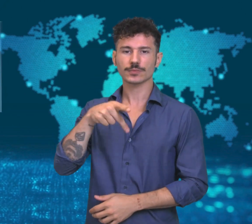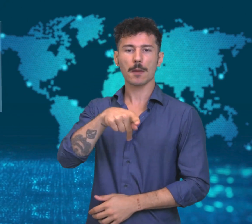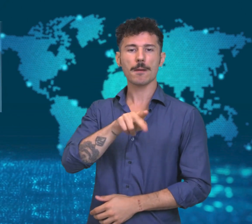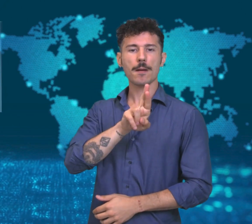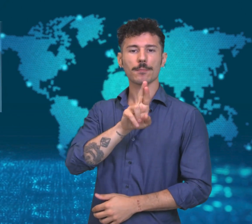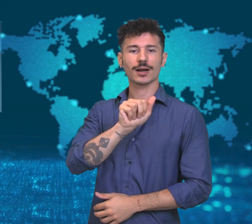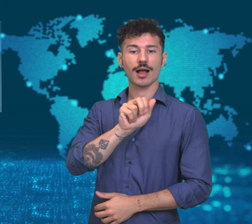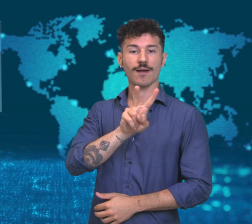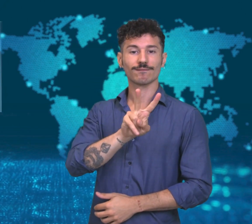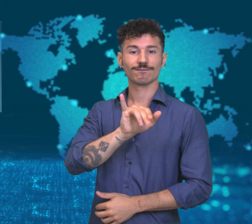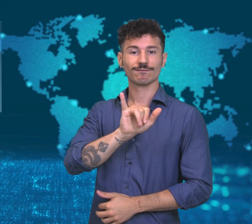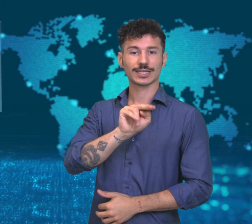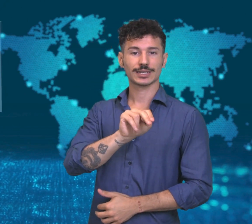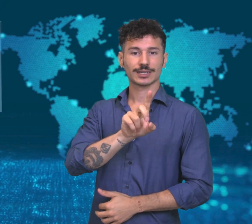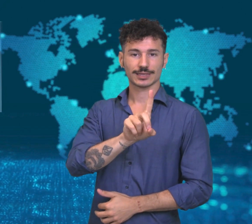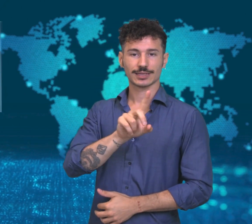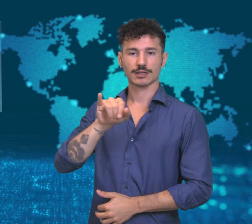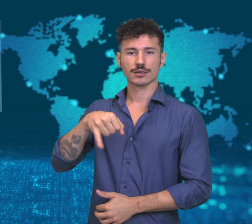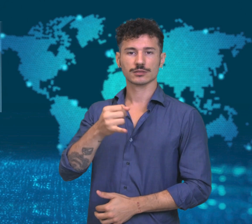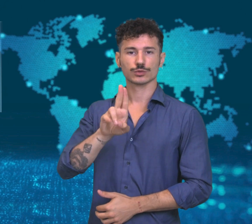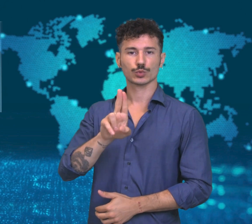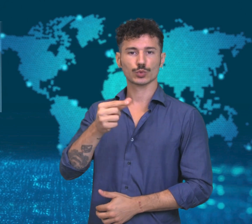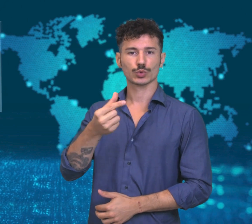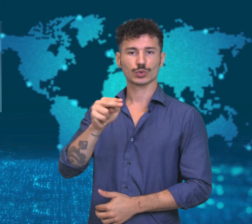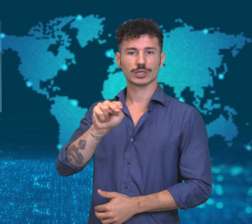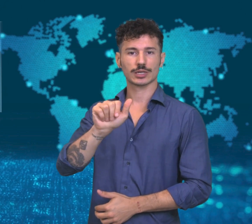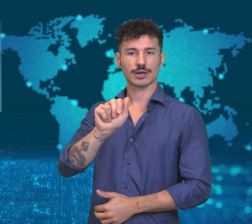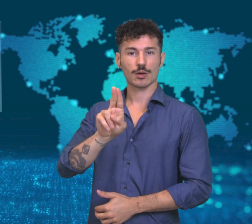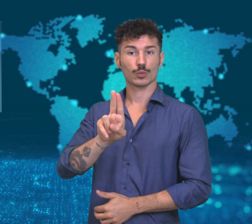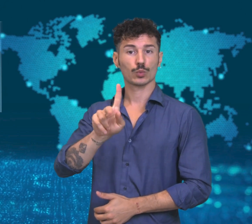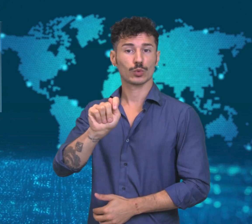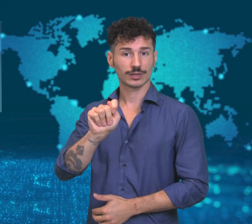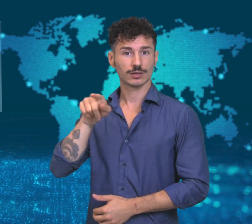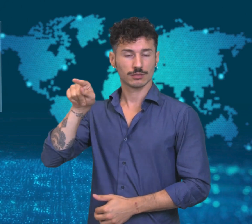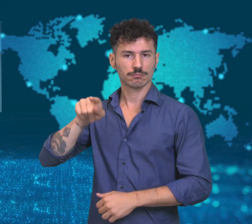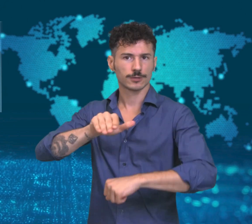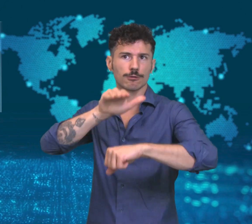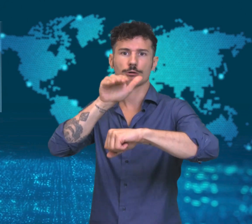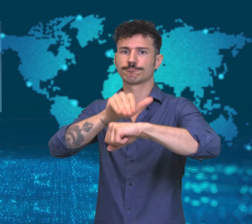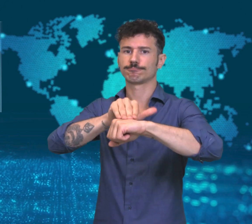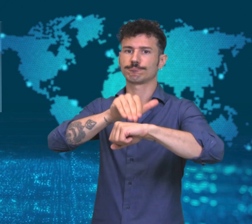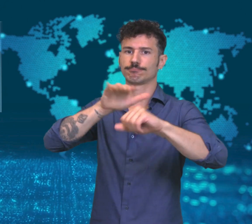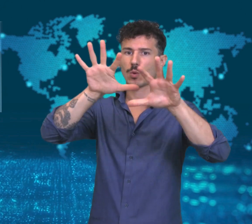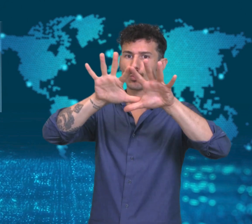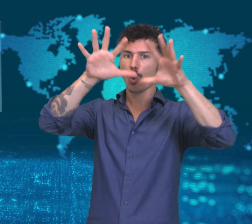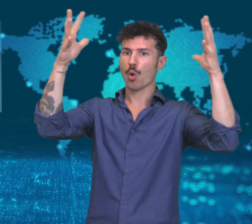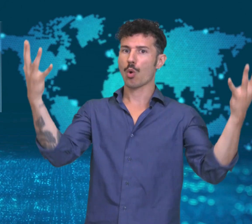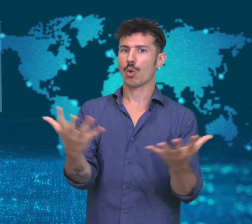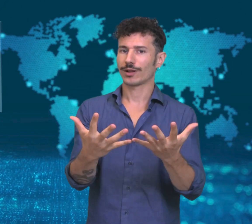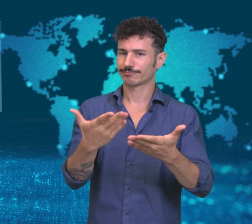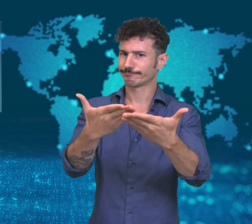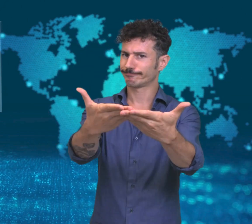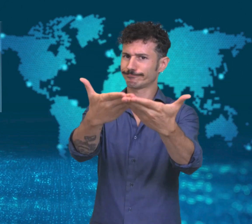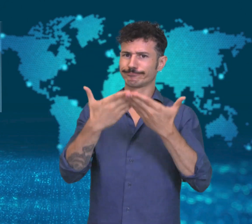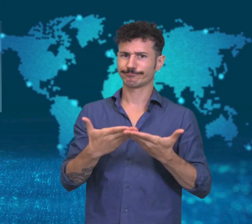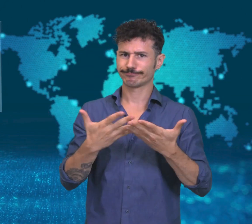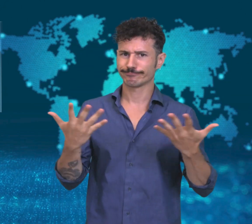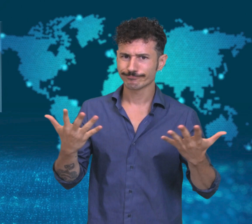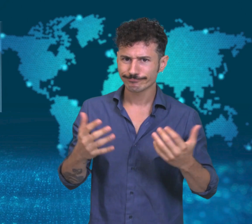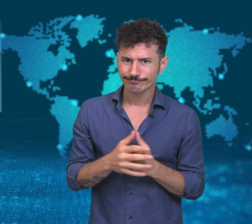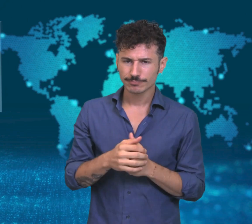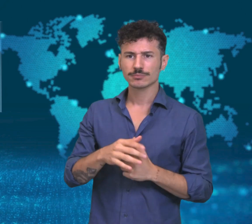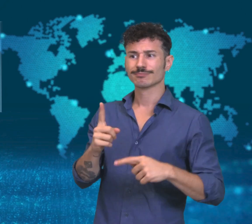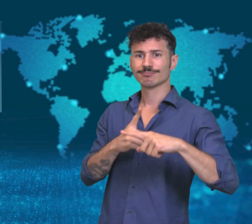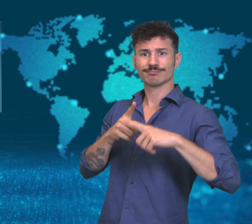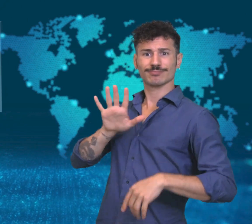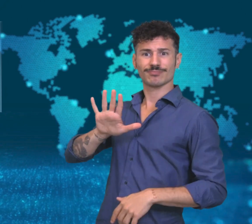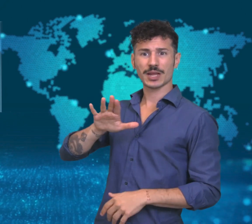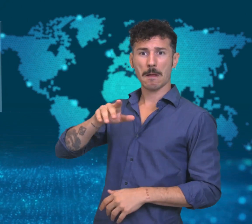Mauritius’ Prime Minister, Pravind Jugnaut, has requested international assistance,